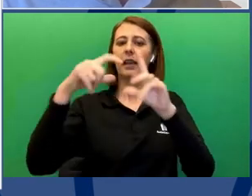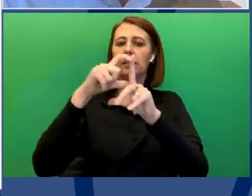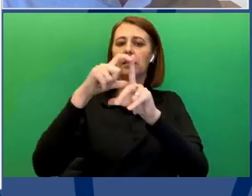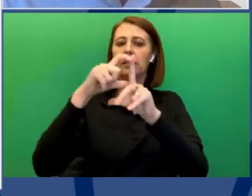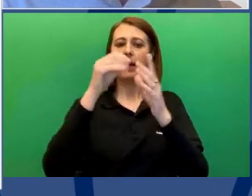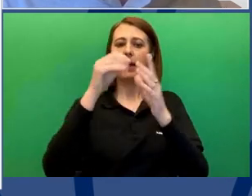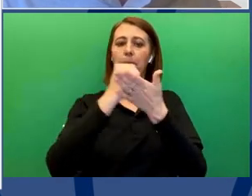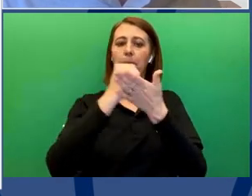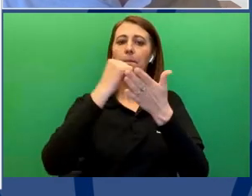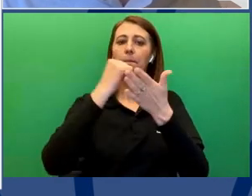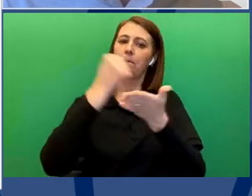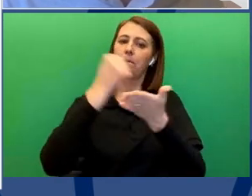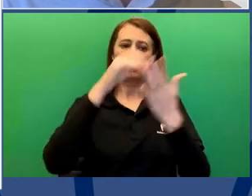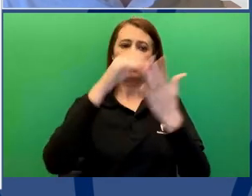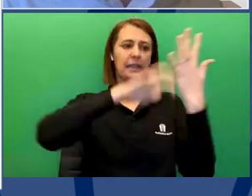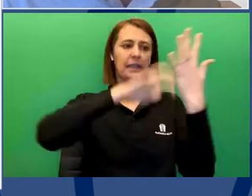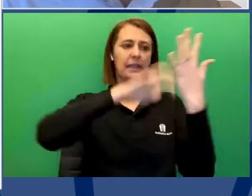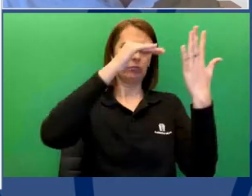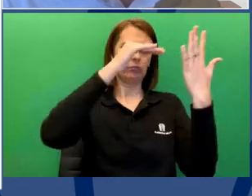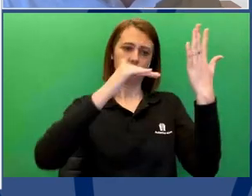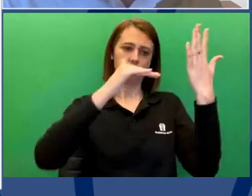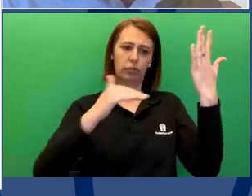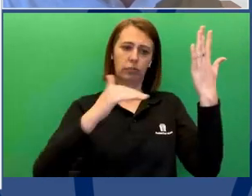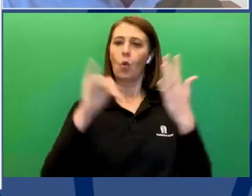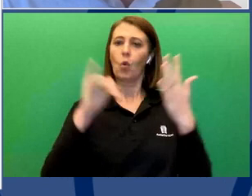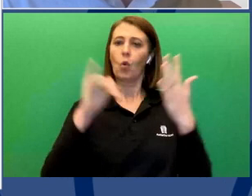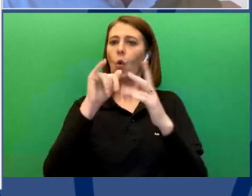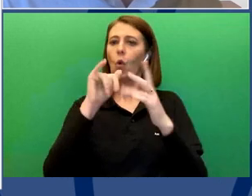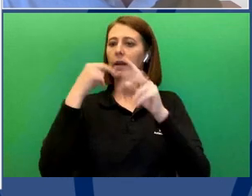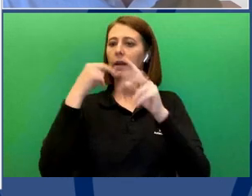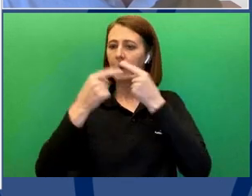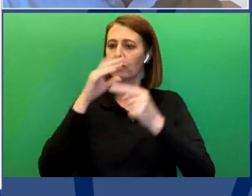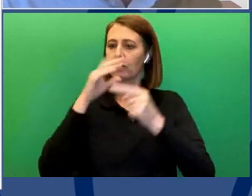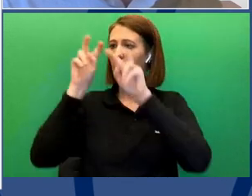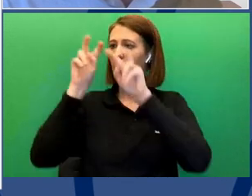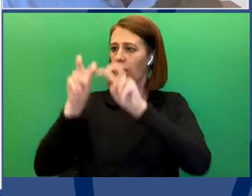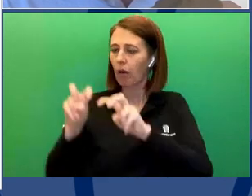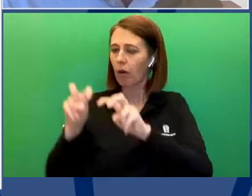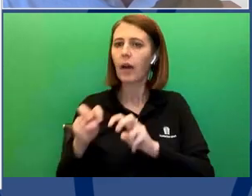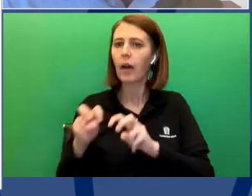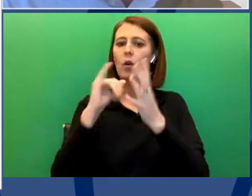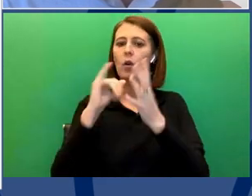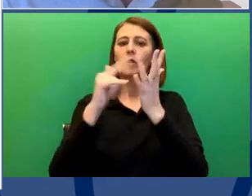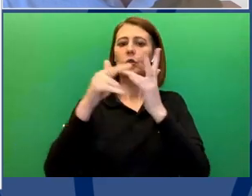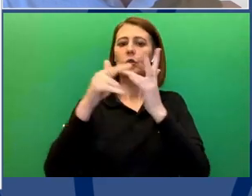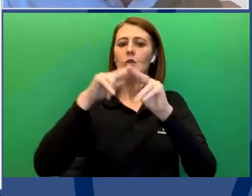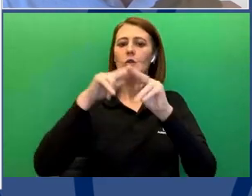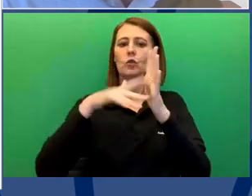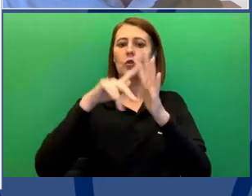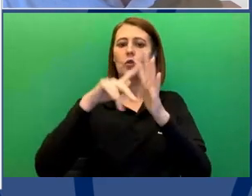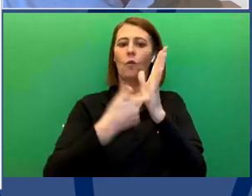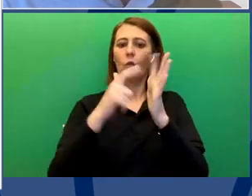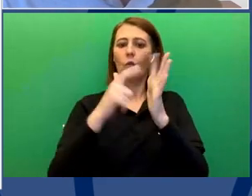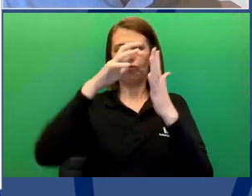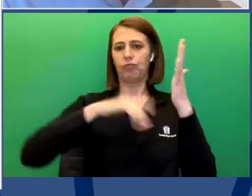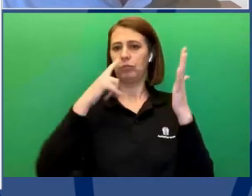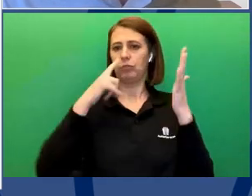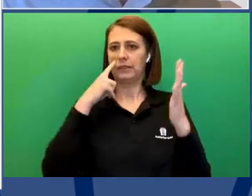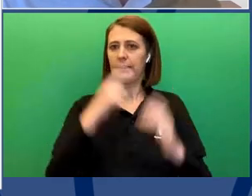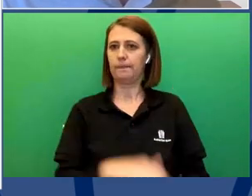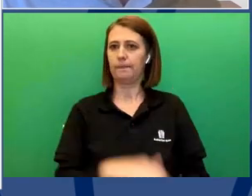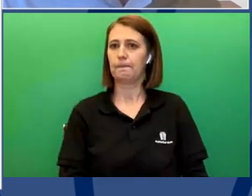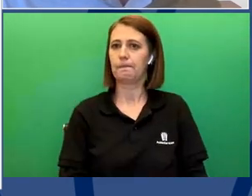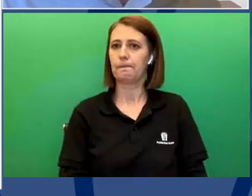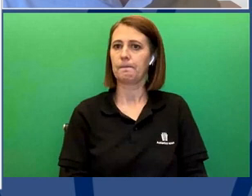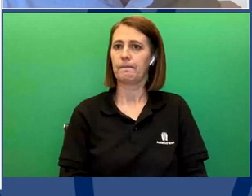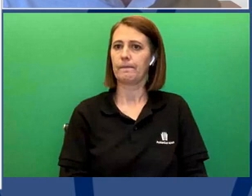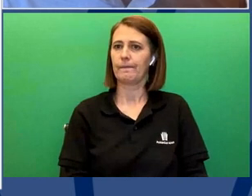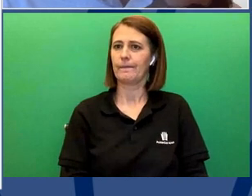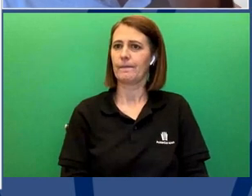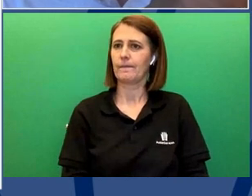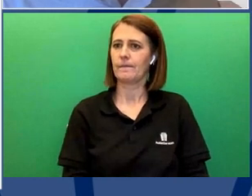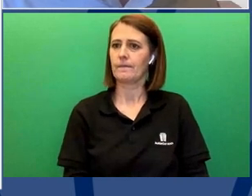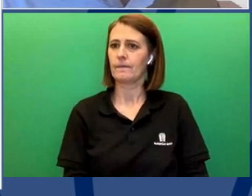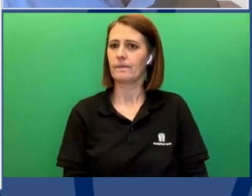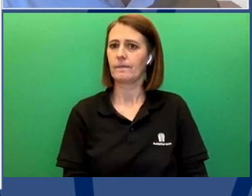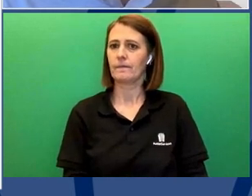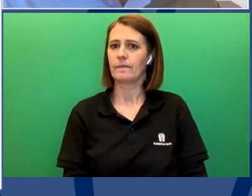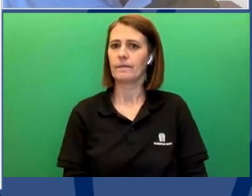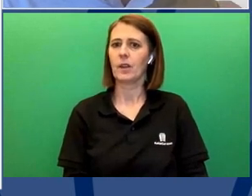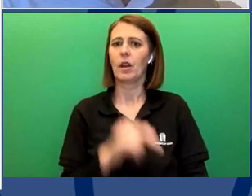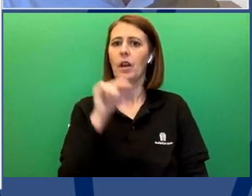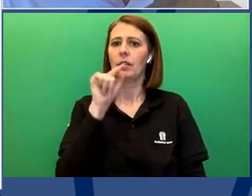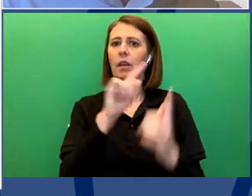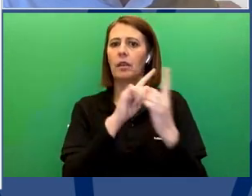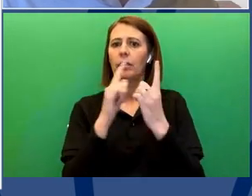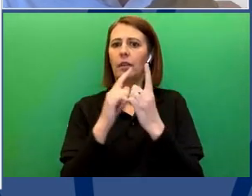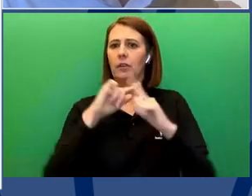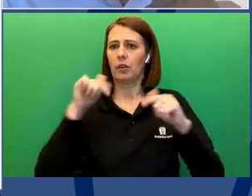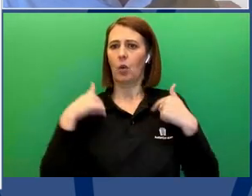software package. So those are the things that we're looking for from a microbusiness